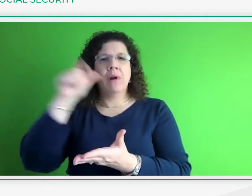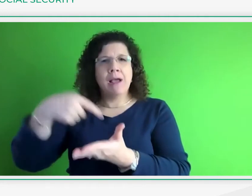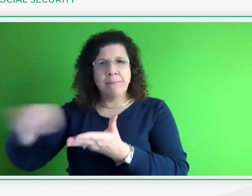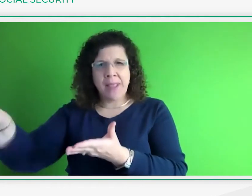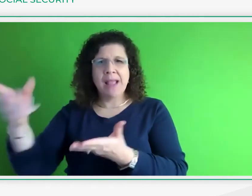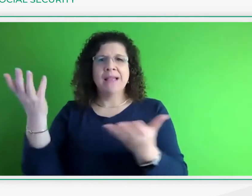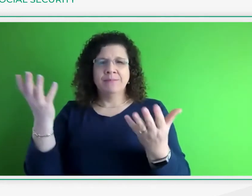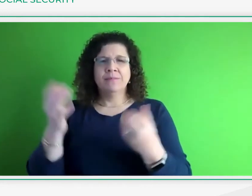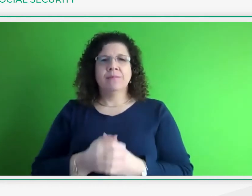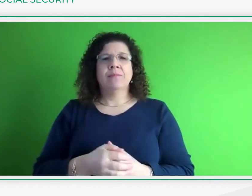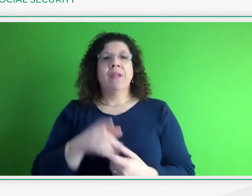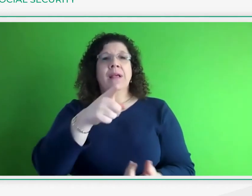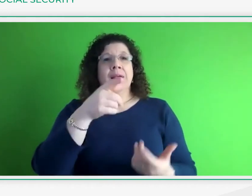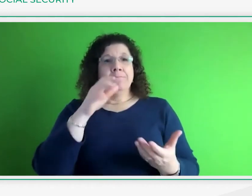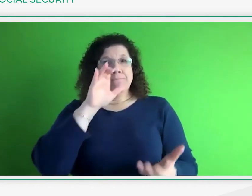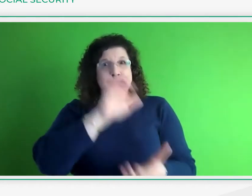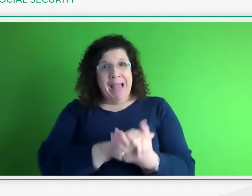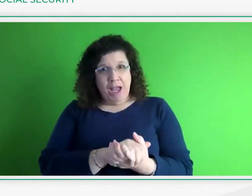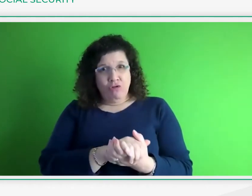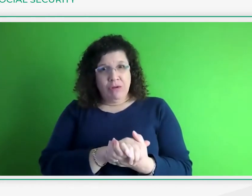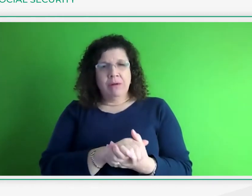Is that going to be paid or not paid?